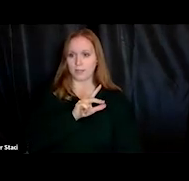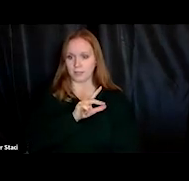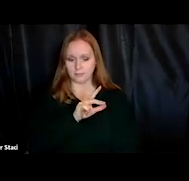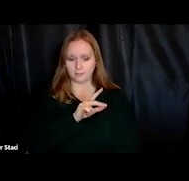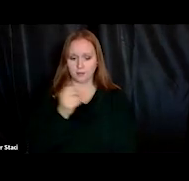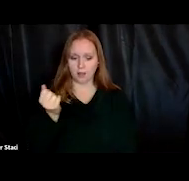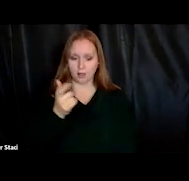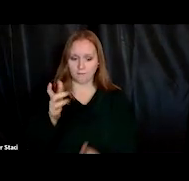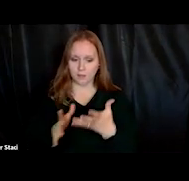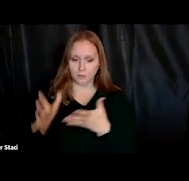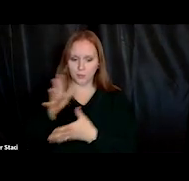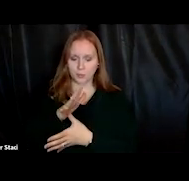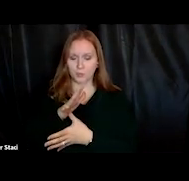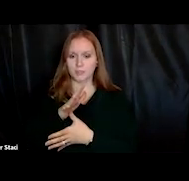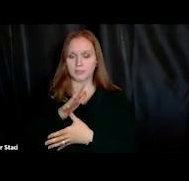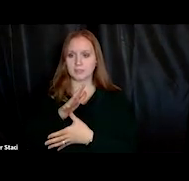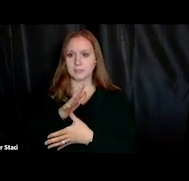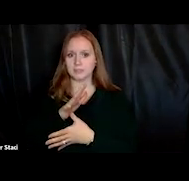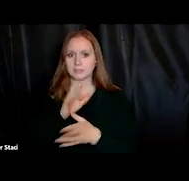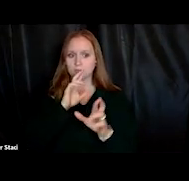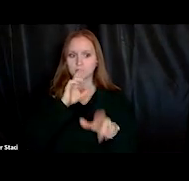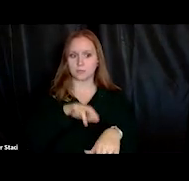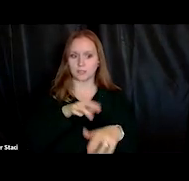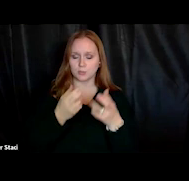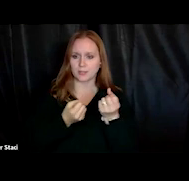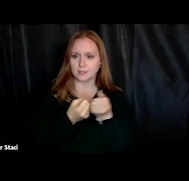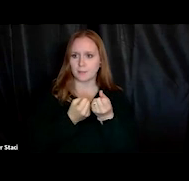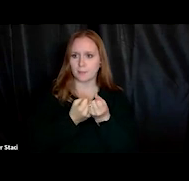that were developed in response to the supplemental funding opportunity